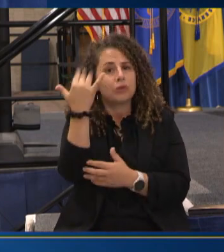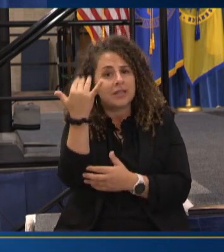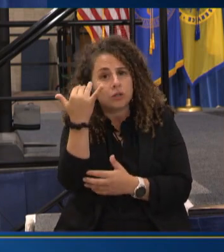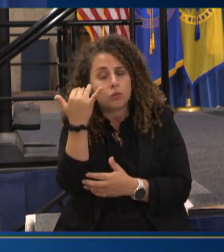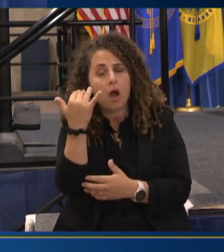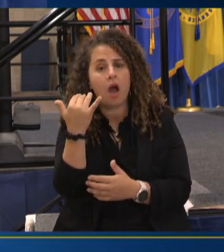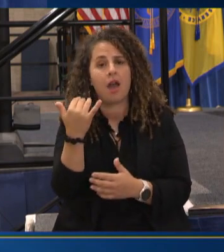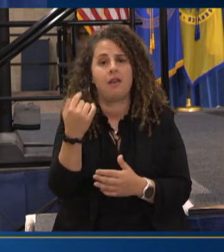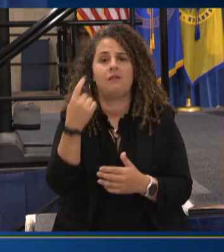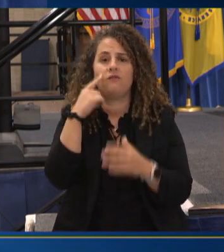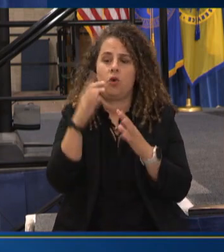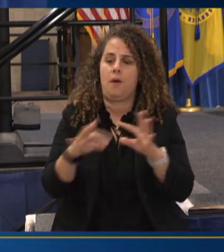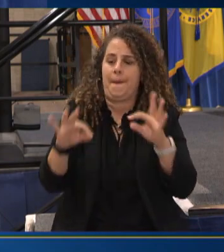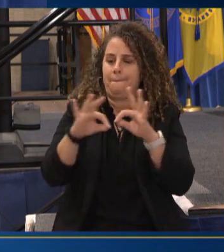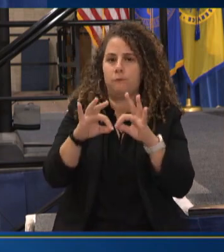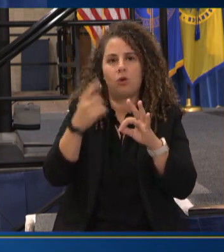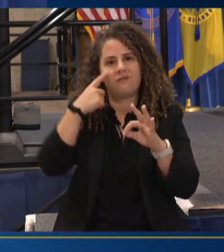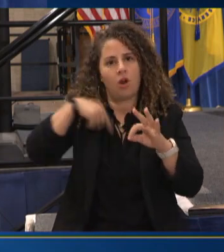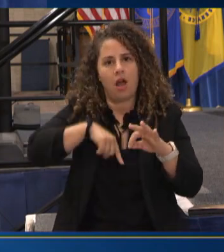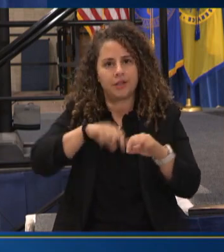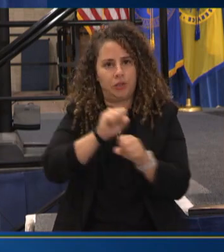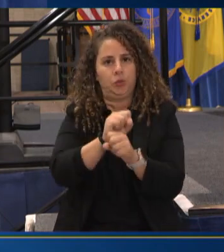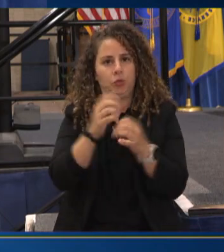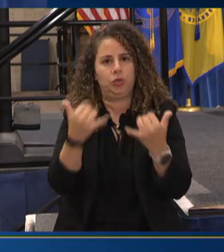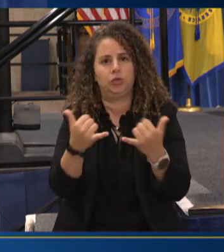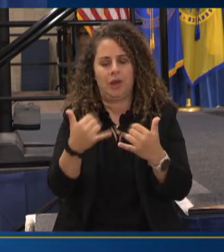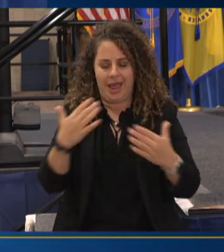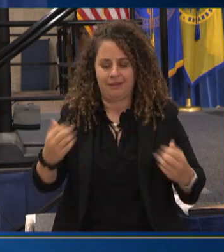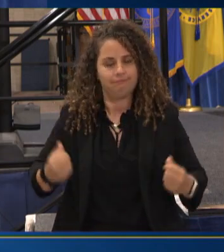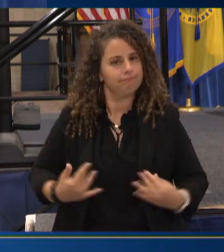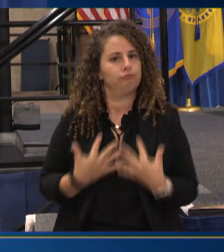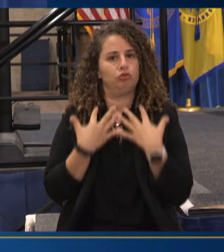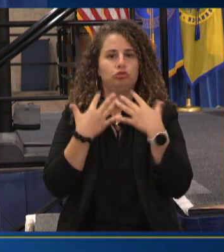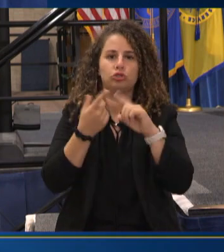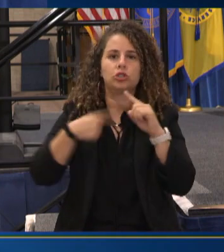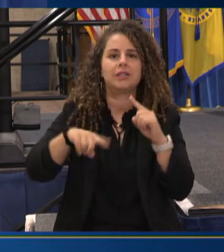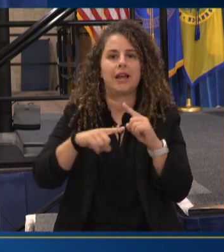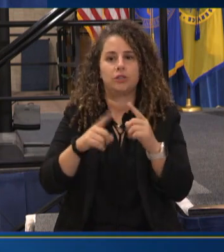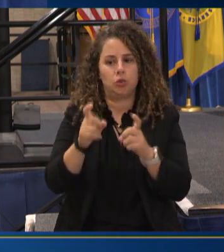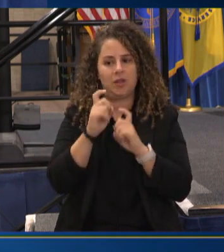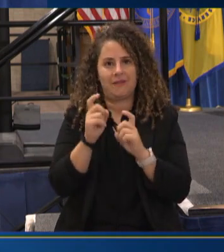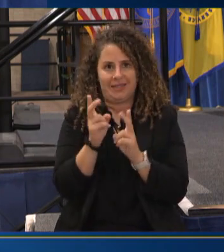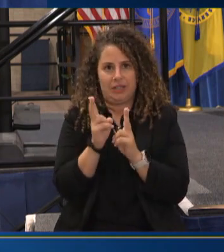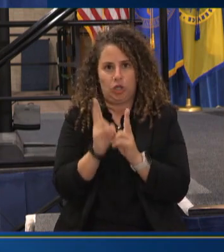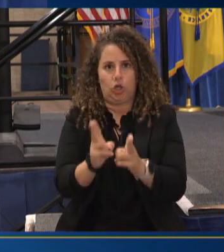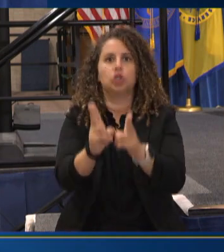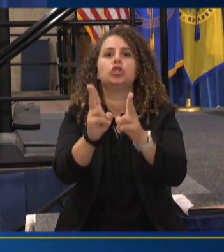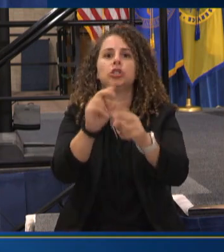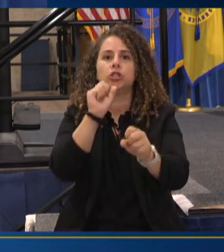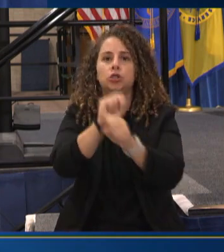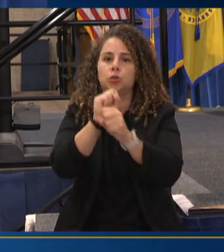today, and encouraging us and giving us kind of the urgency to work together